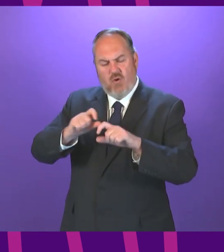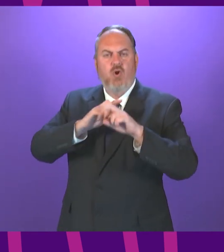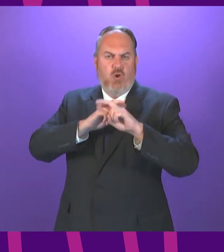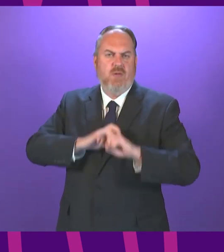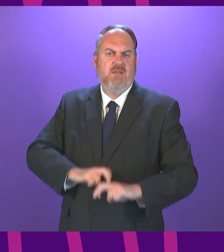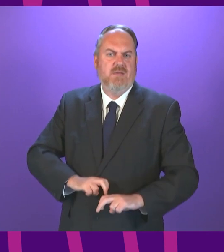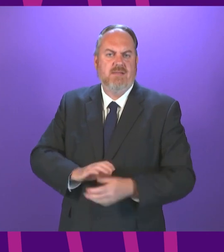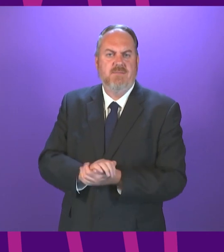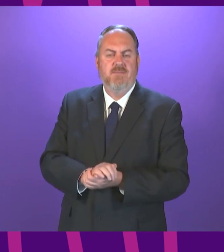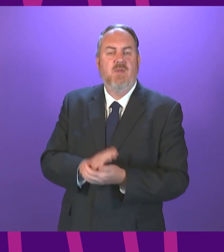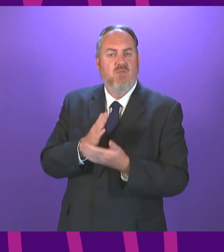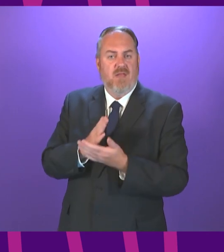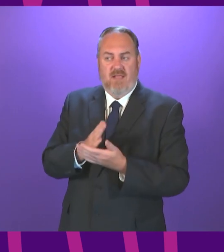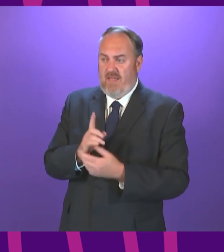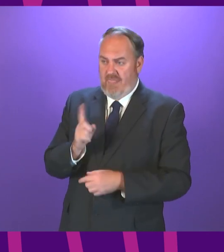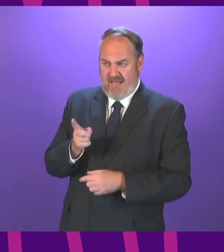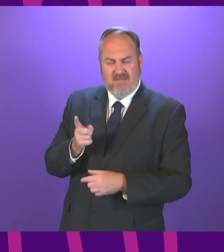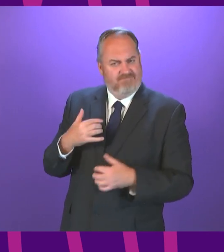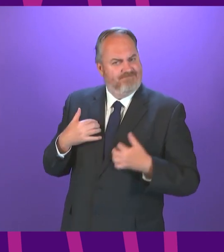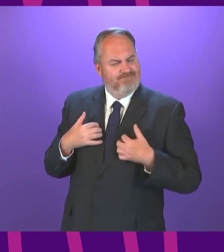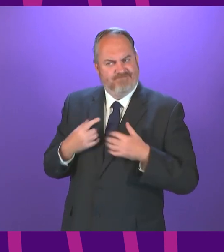questions that I have been asked today, that is possibly one of the most important in relation